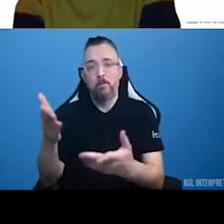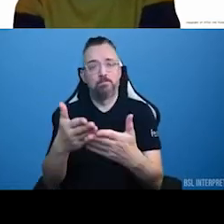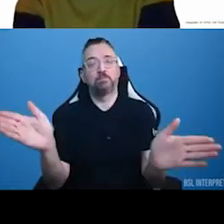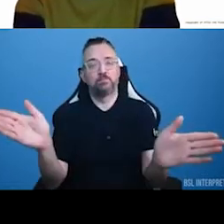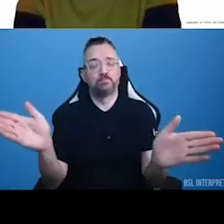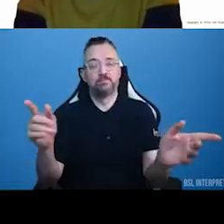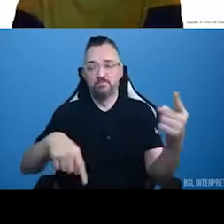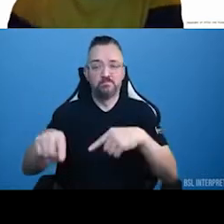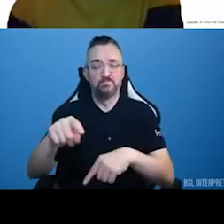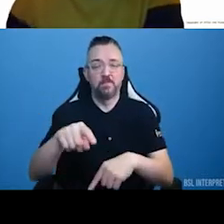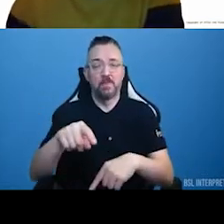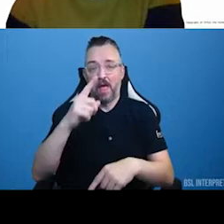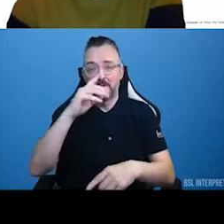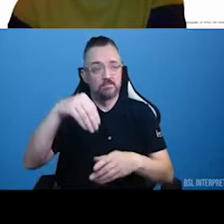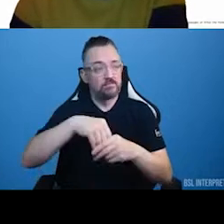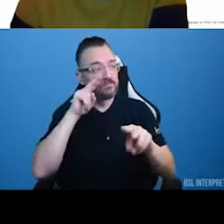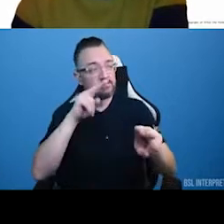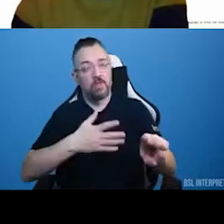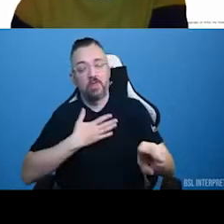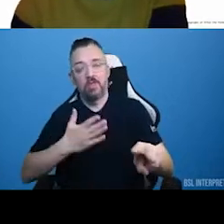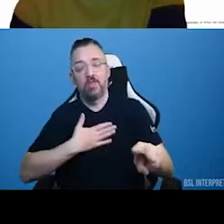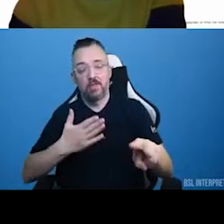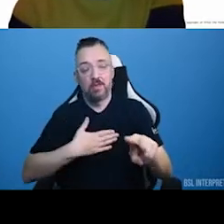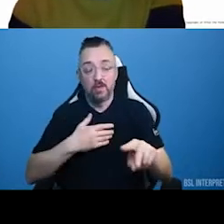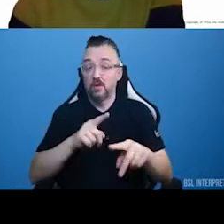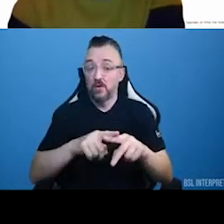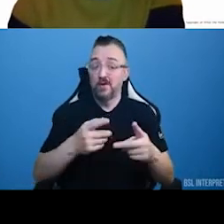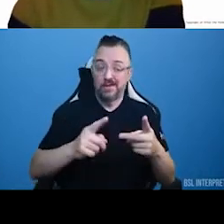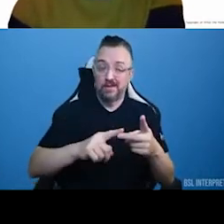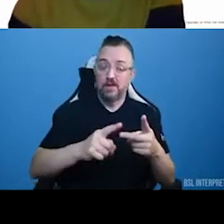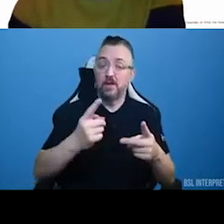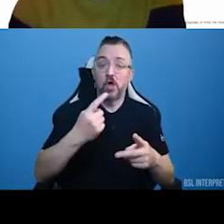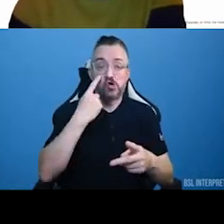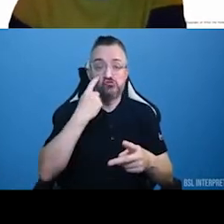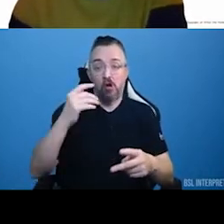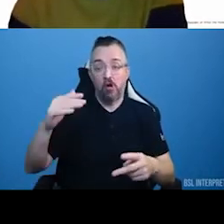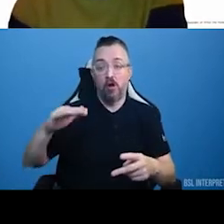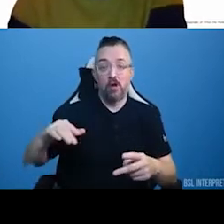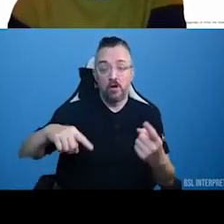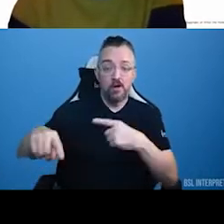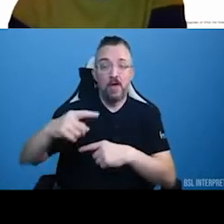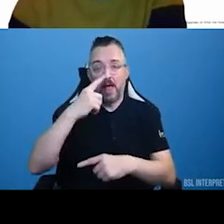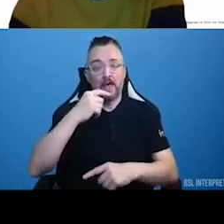And that resulted in there being a number of opportunities where young people were presenting to adults, to world leaders,